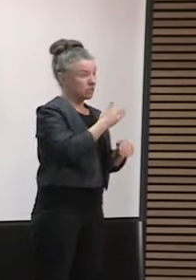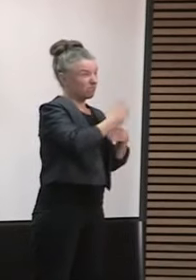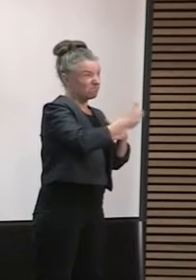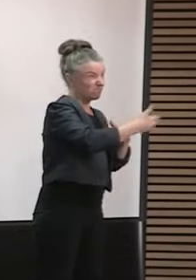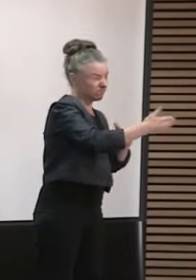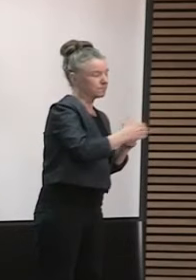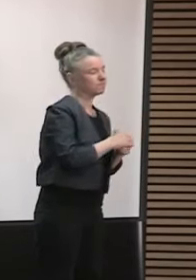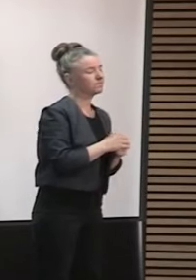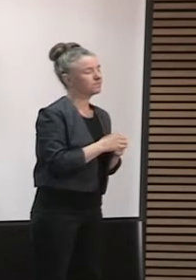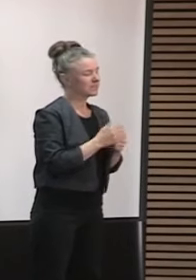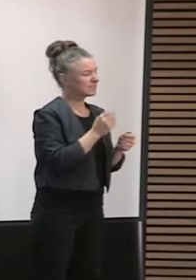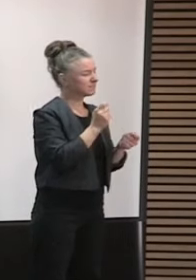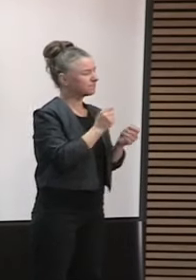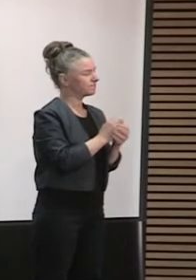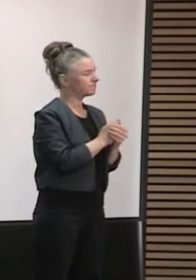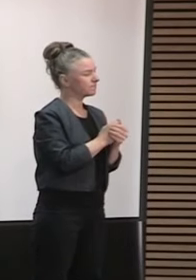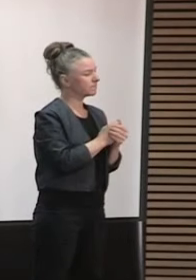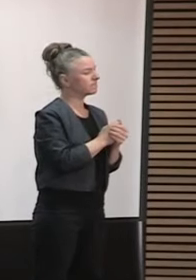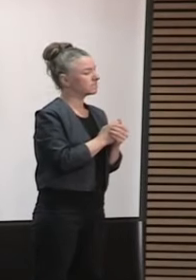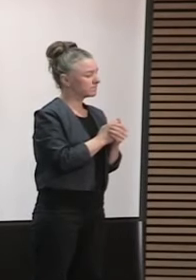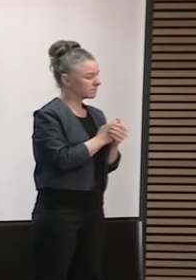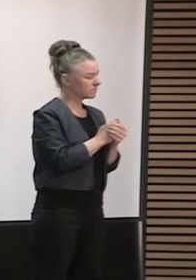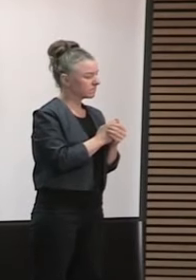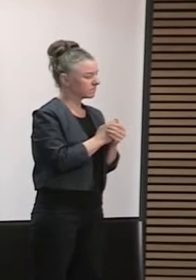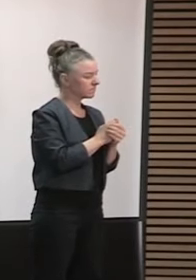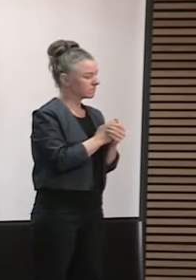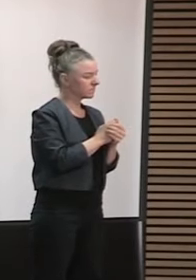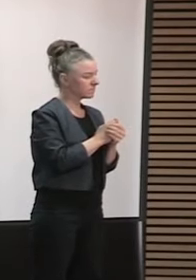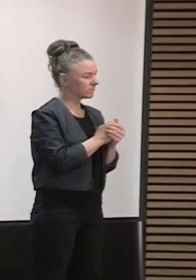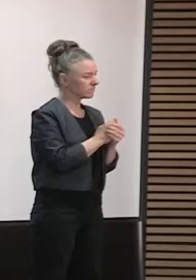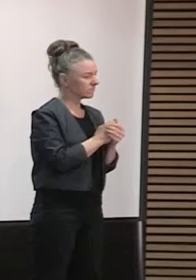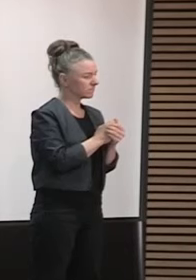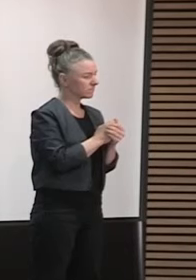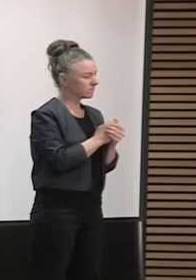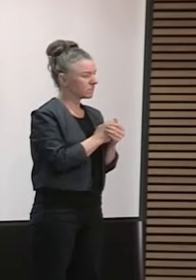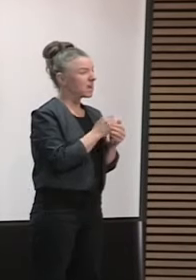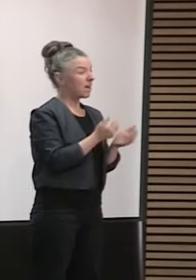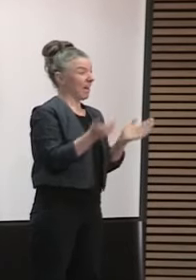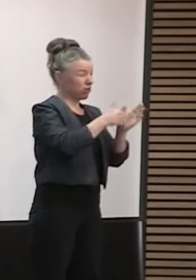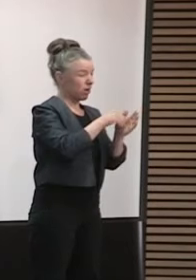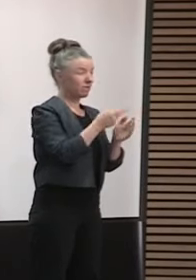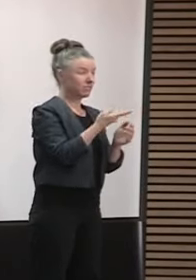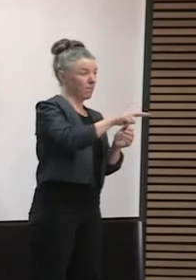wanting to test some asymptomatic people as part of